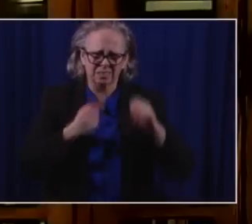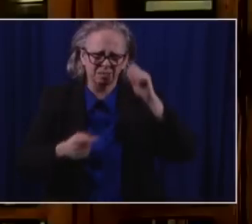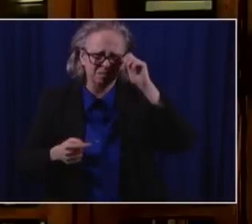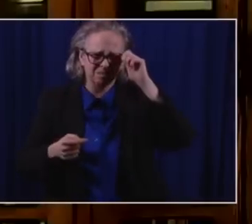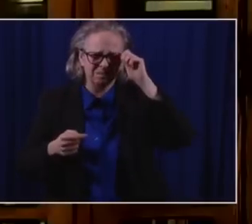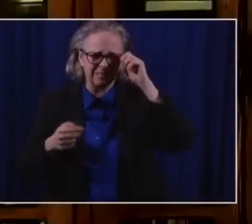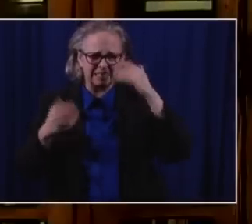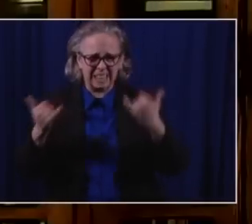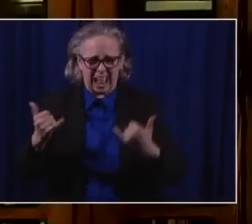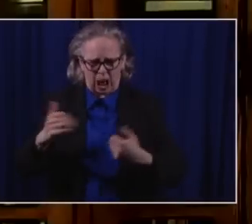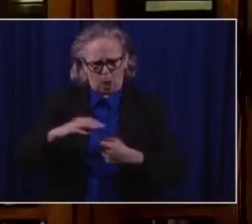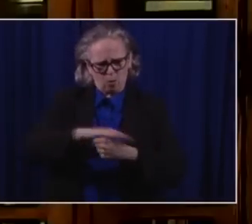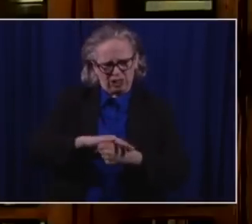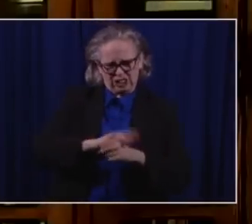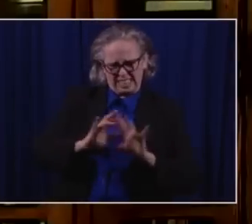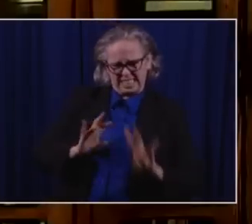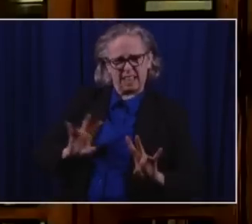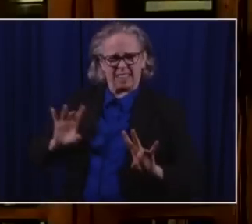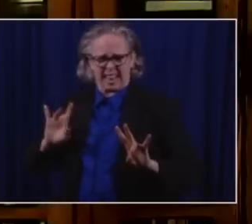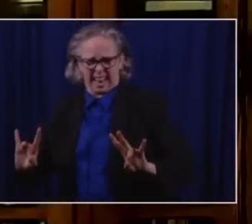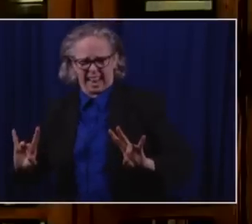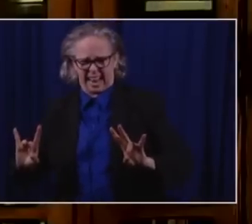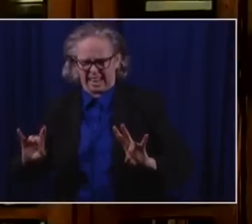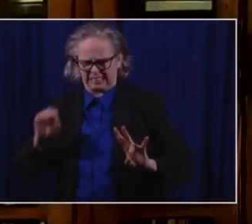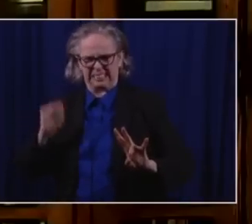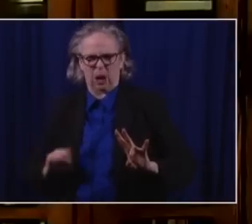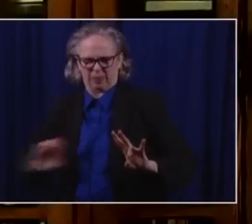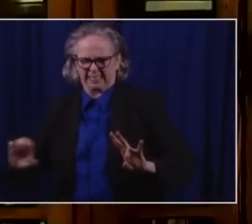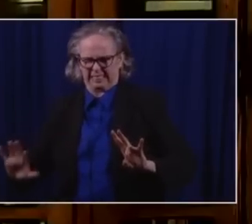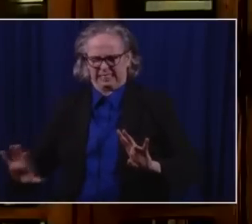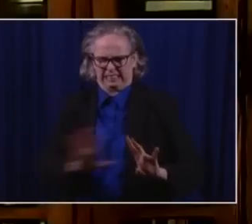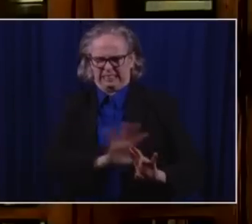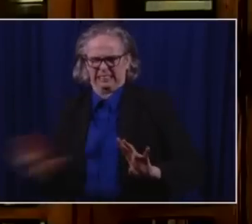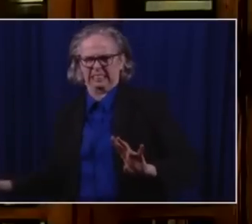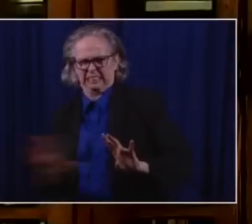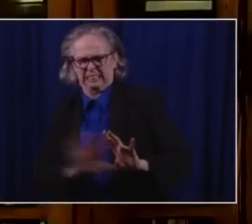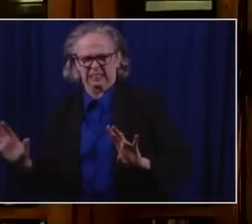it's going to the other doing the favor back to the first hospital so it's widespread probably the entire zone to the